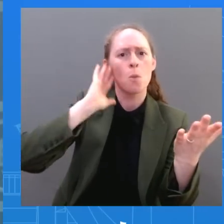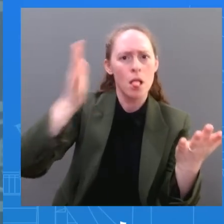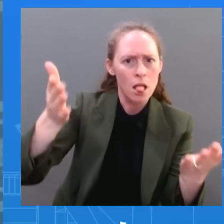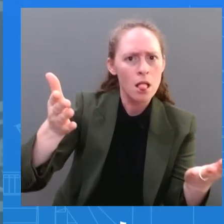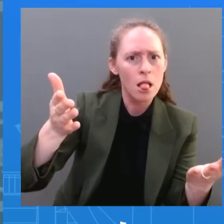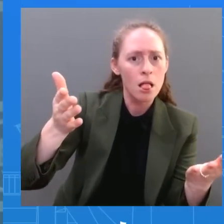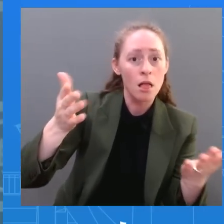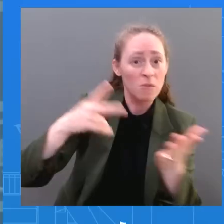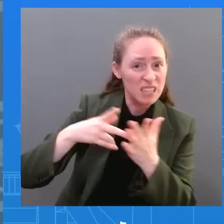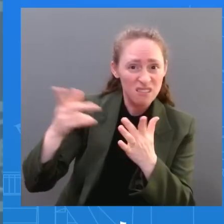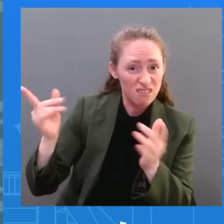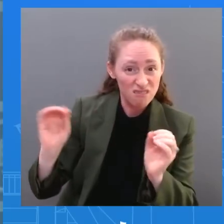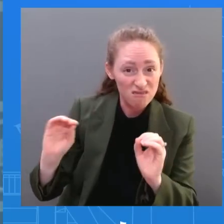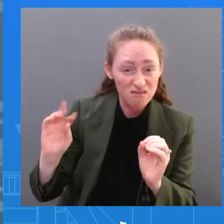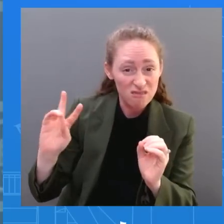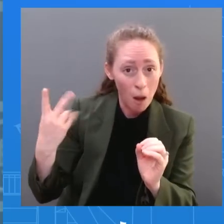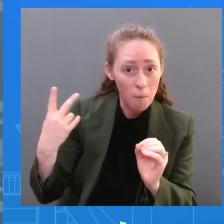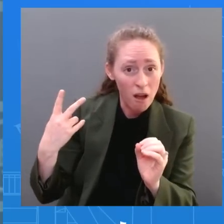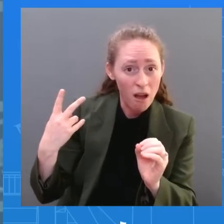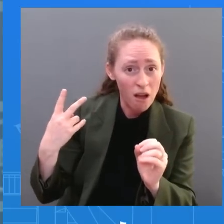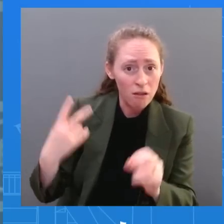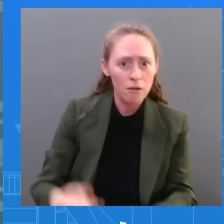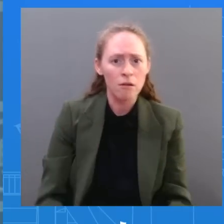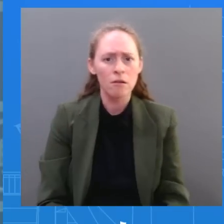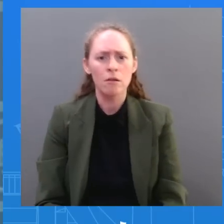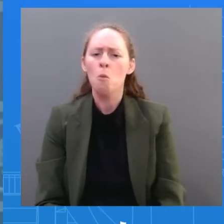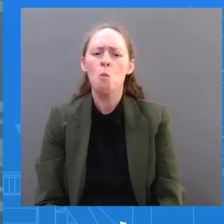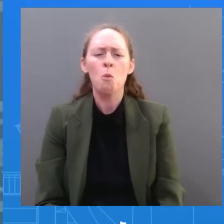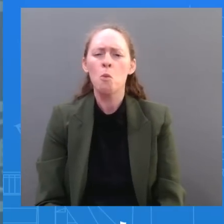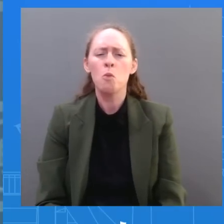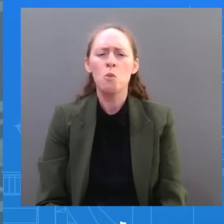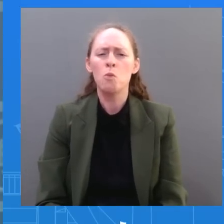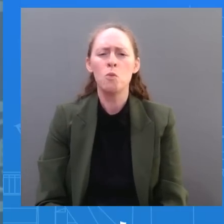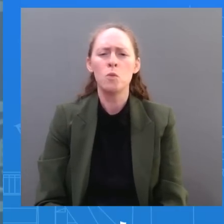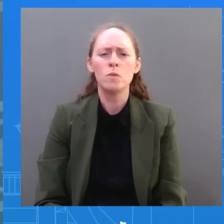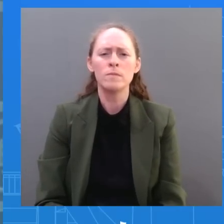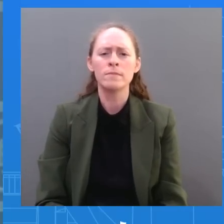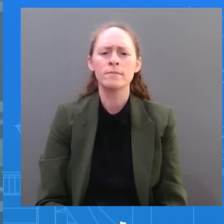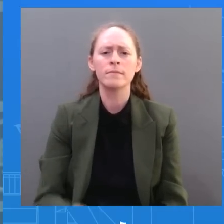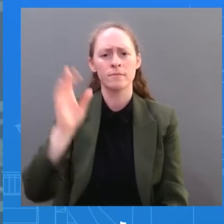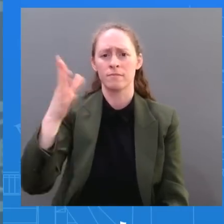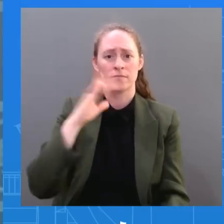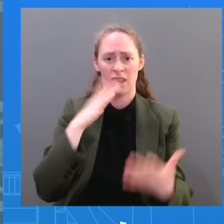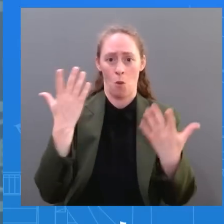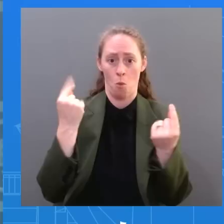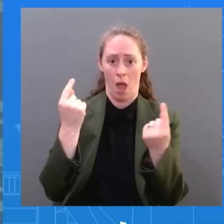Again, we're going to do -- he's going to do everything in his legal -- legal authority to make sure that we protect women